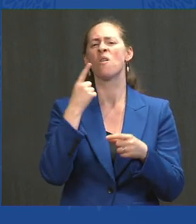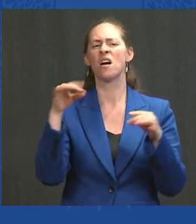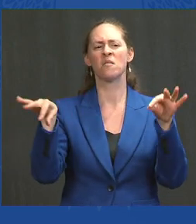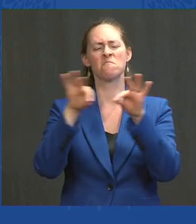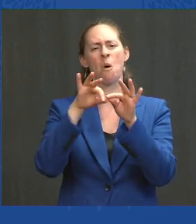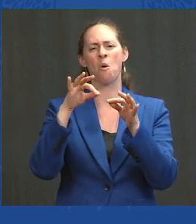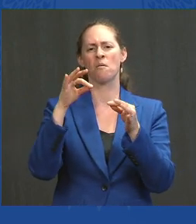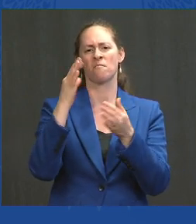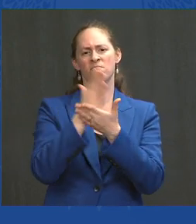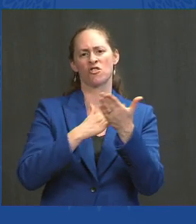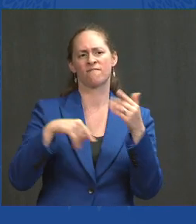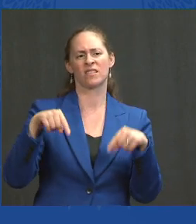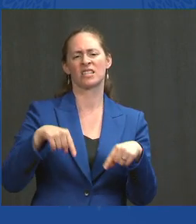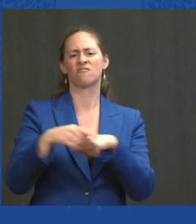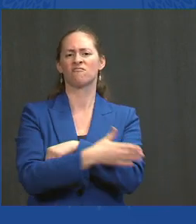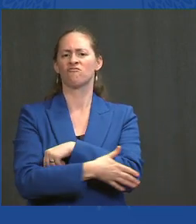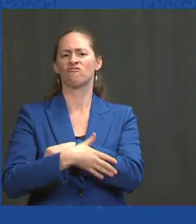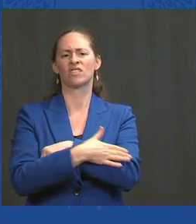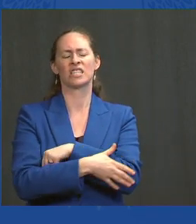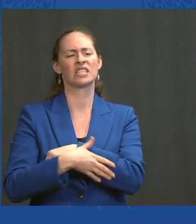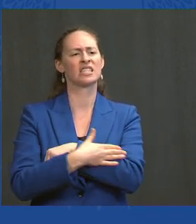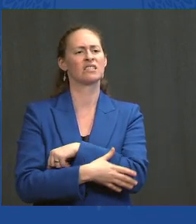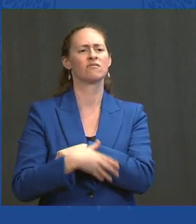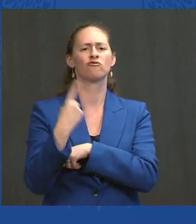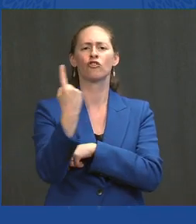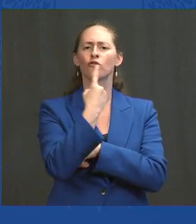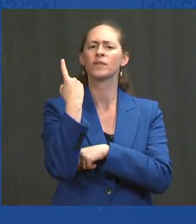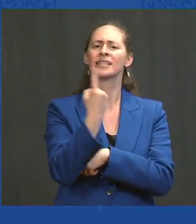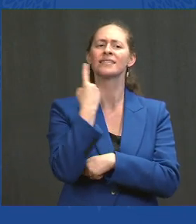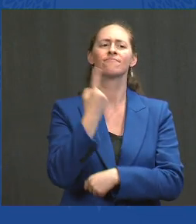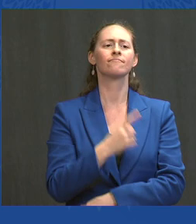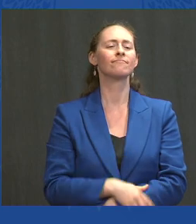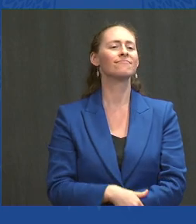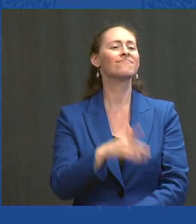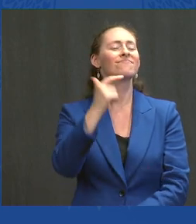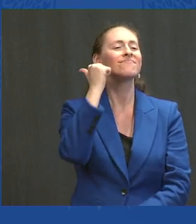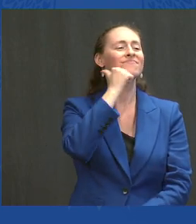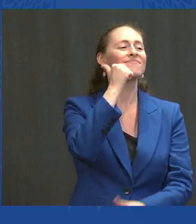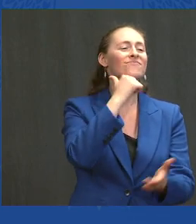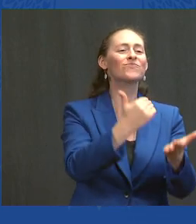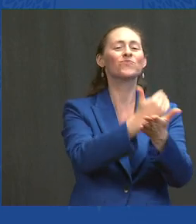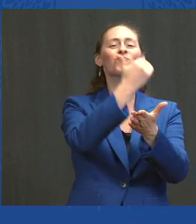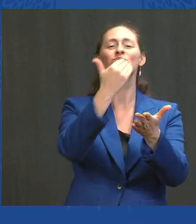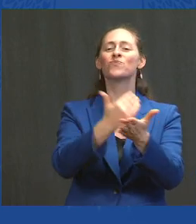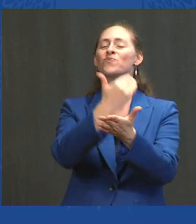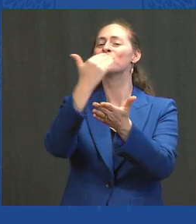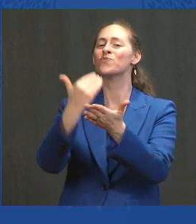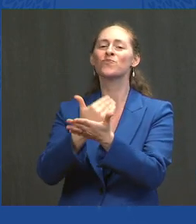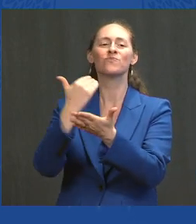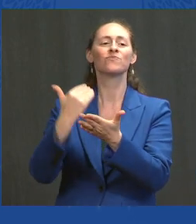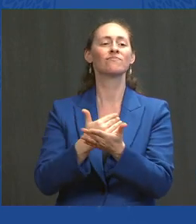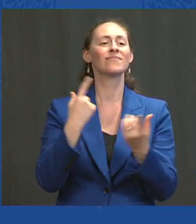We're constantly renewing ourselves. Constantly. When we come out of this pandemic and build an economy,